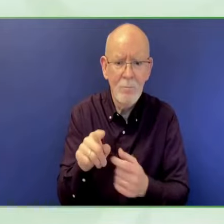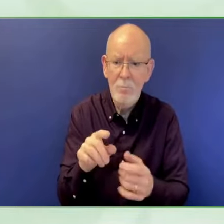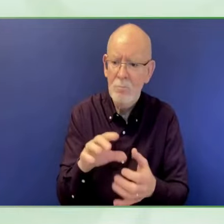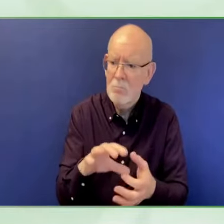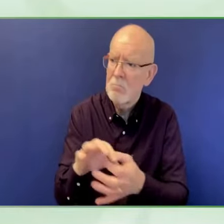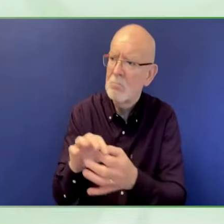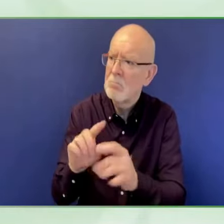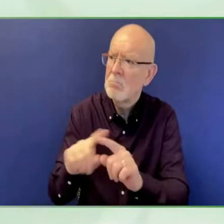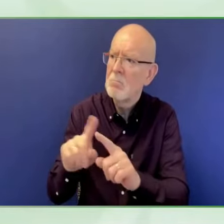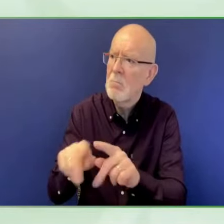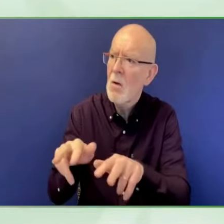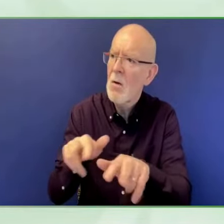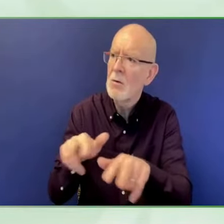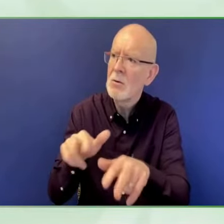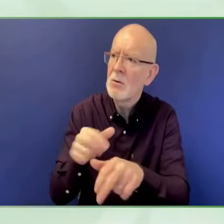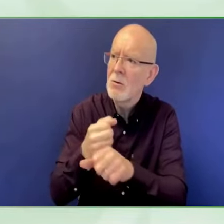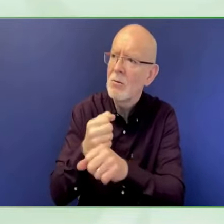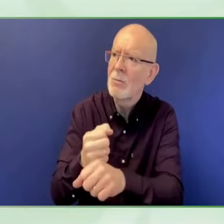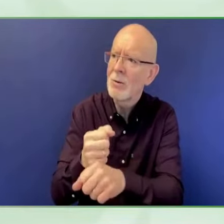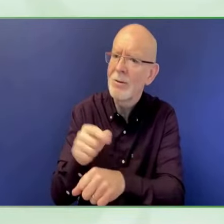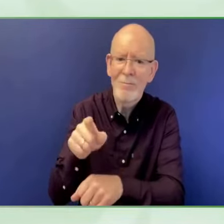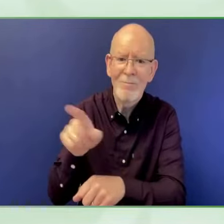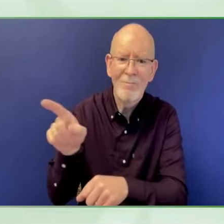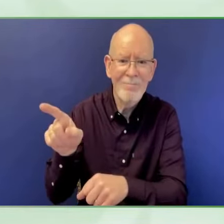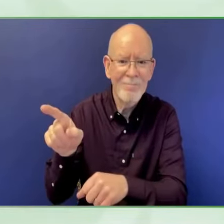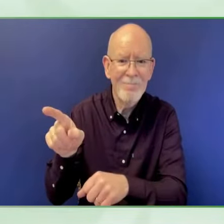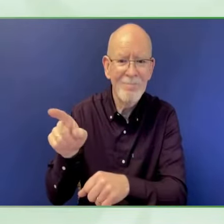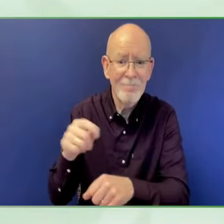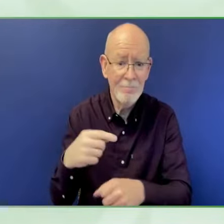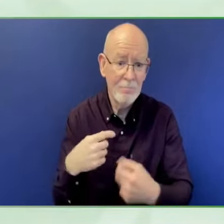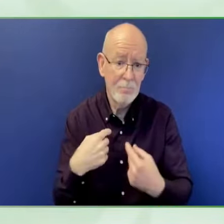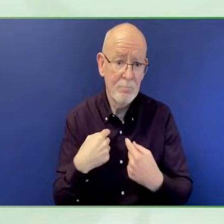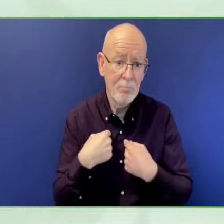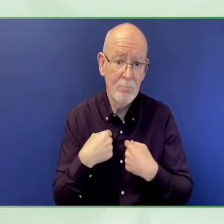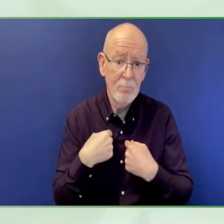with disabilities himself half to lead those processes.